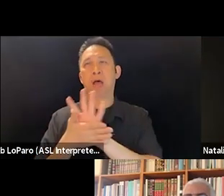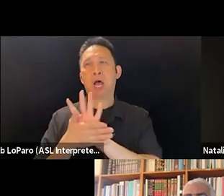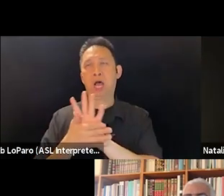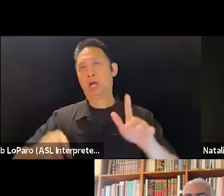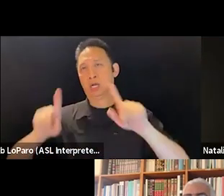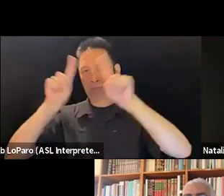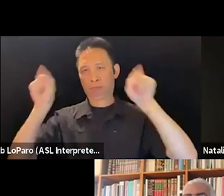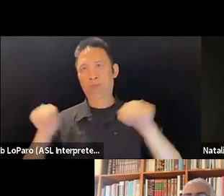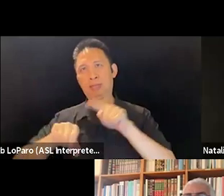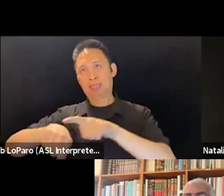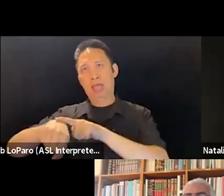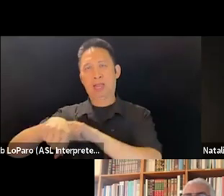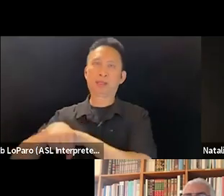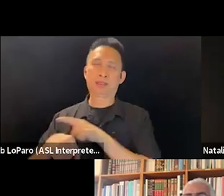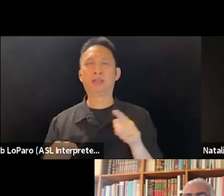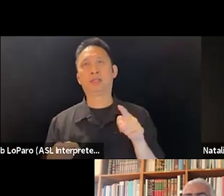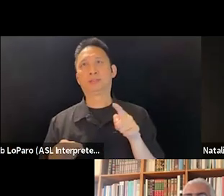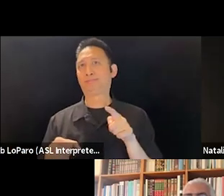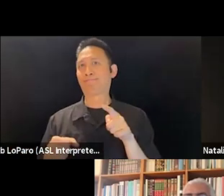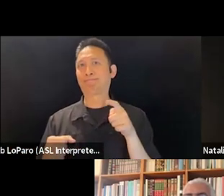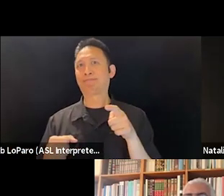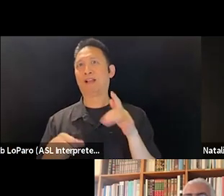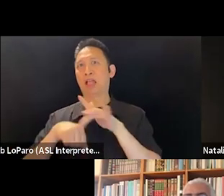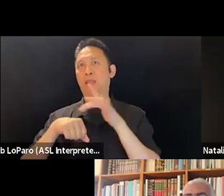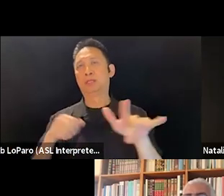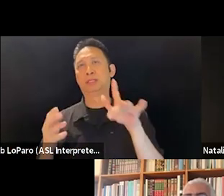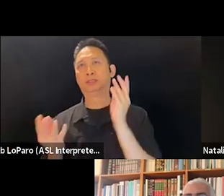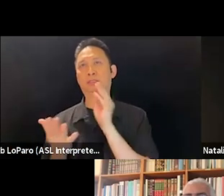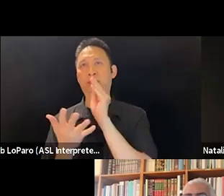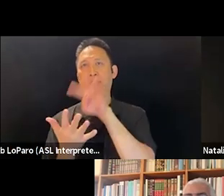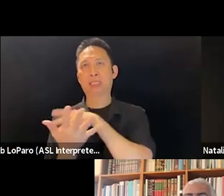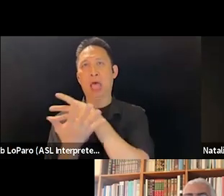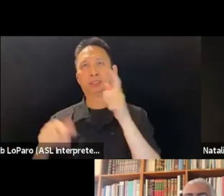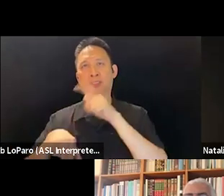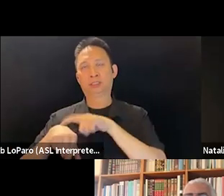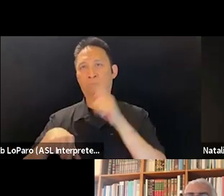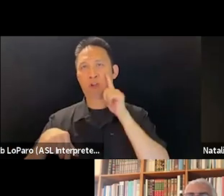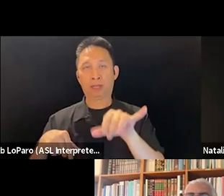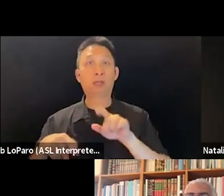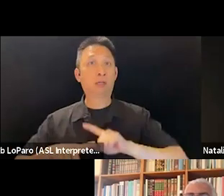There are, but that doesn't mean you can't get your film funded. You can, and you just have to think about